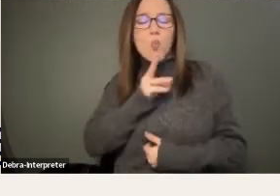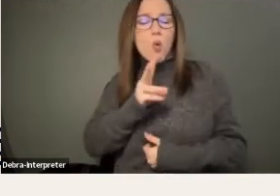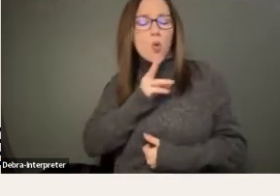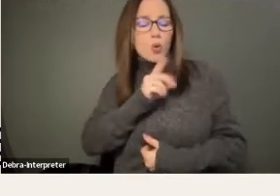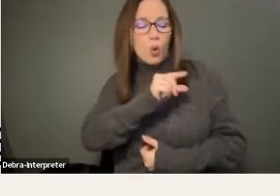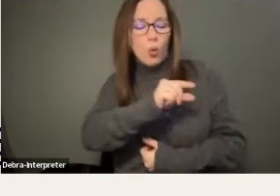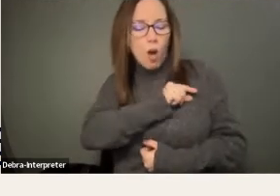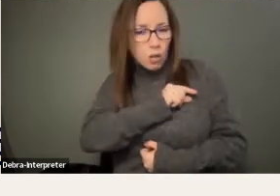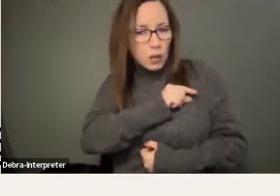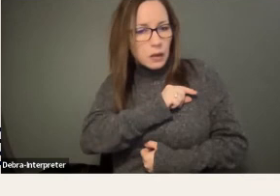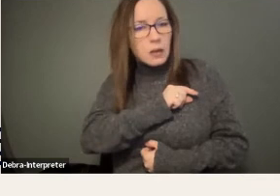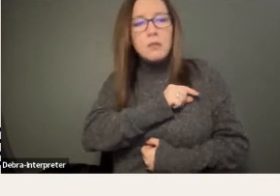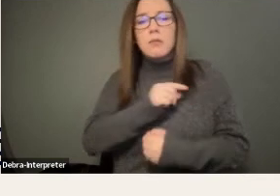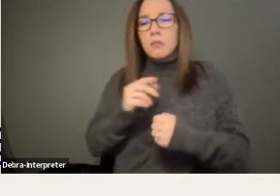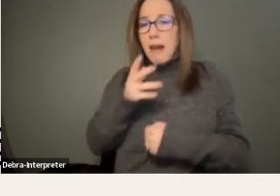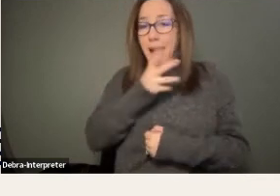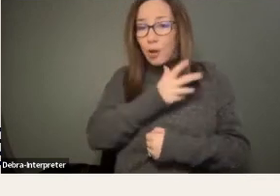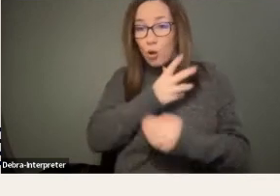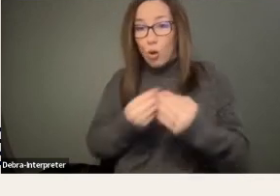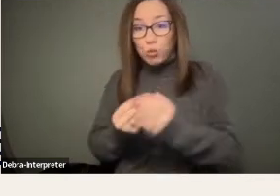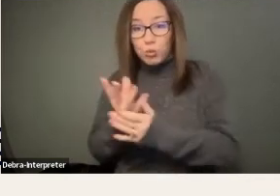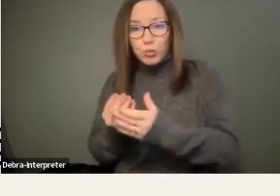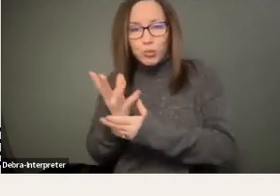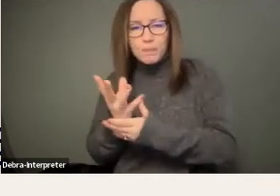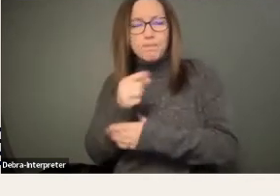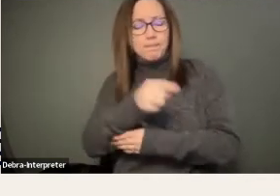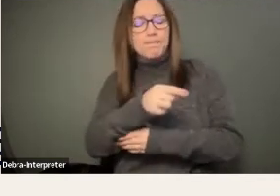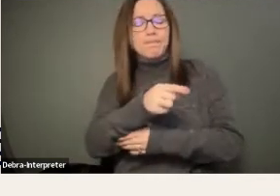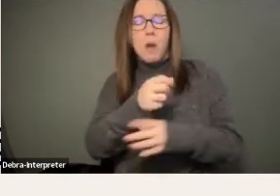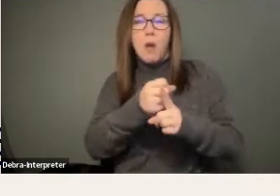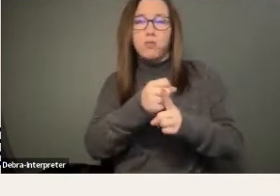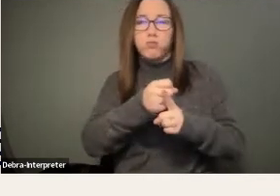focuses on the intersect of water quality and